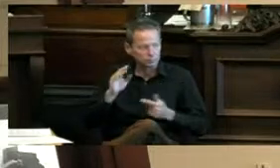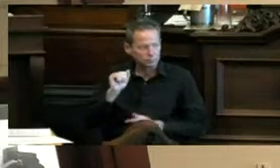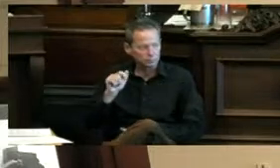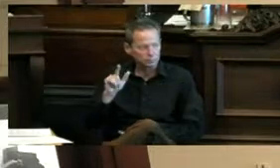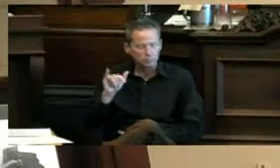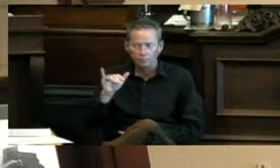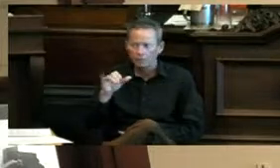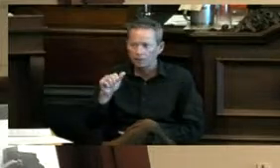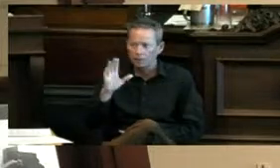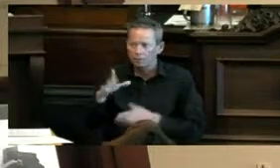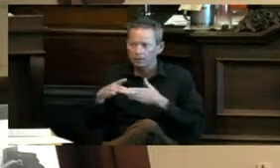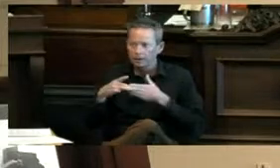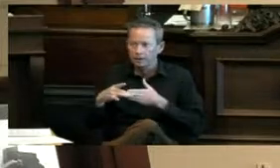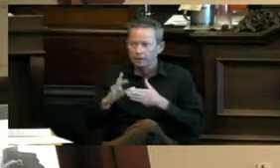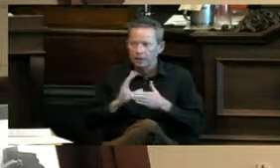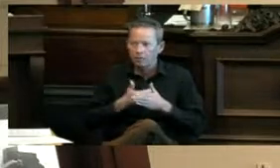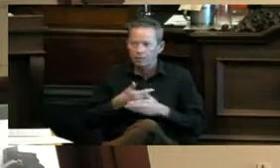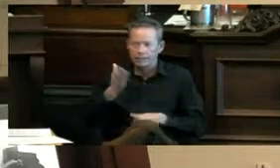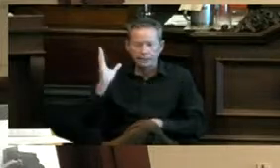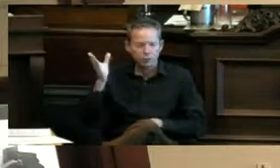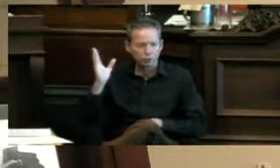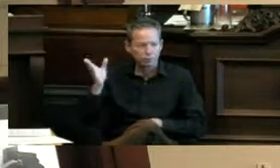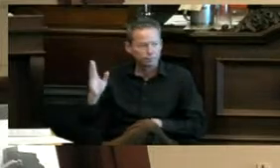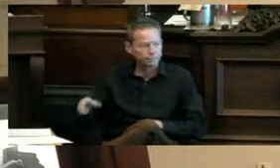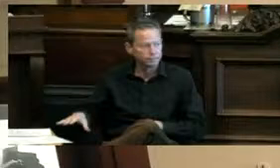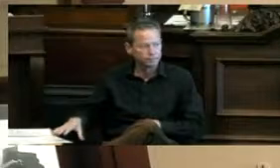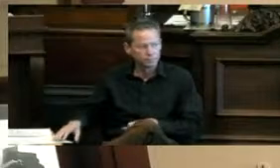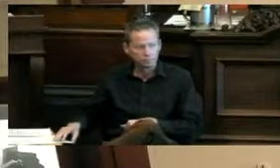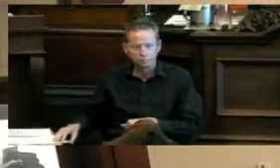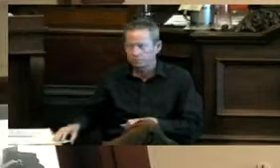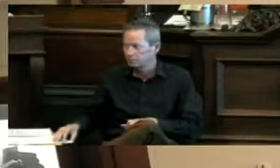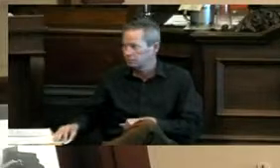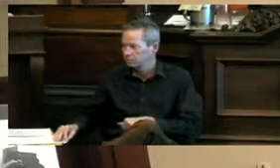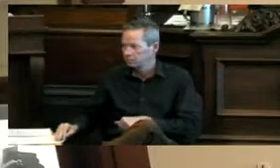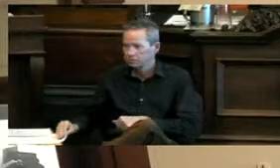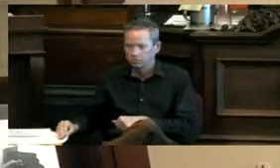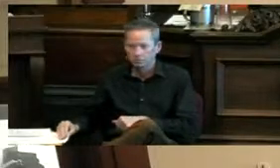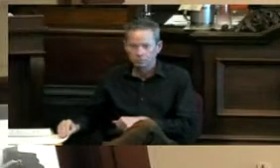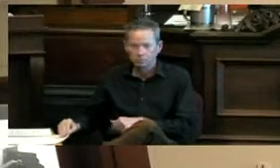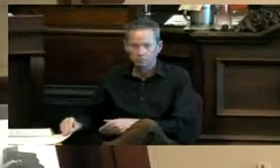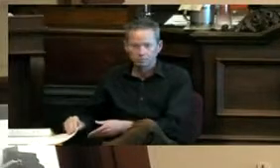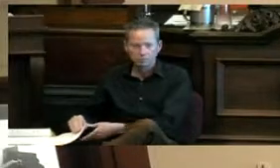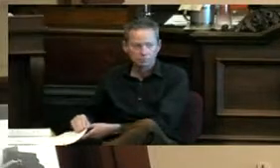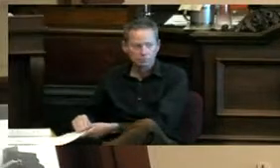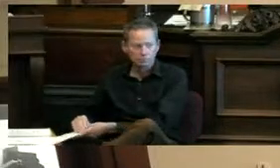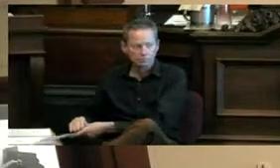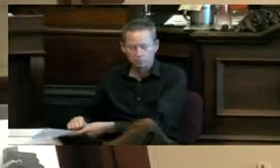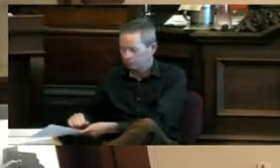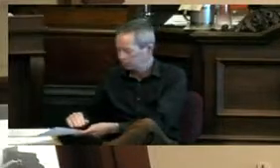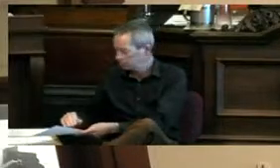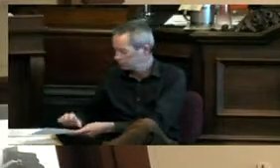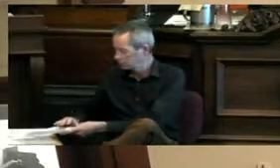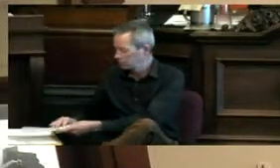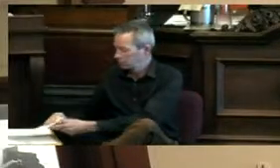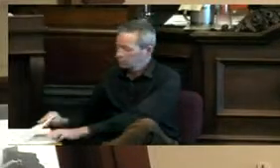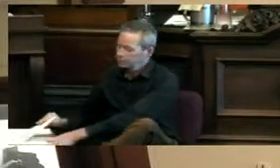introductory number 442. And at this time, I'll turn it over to the administration. I believe